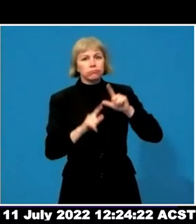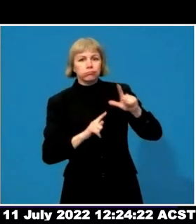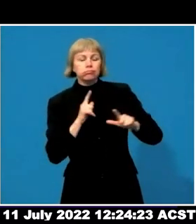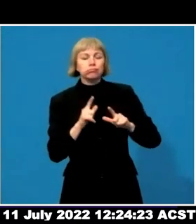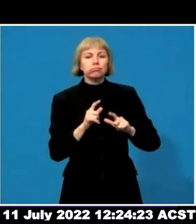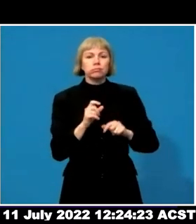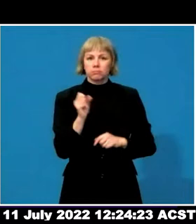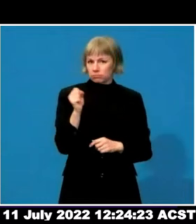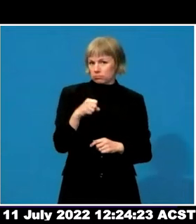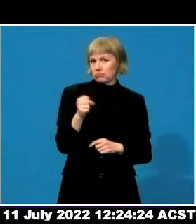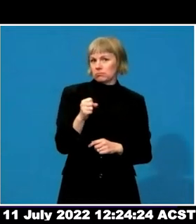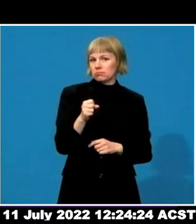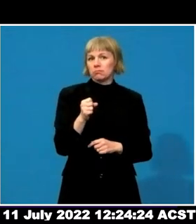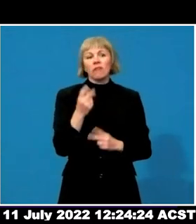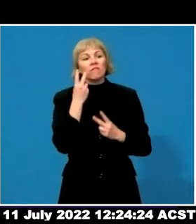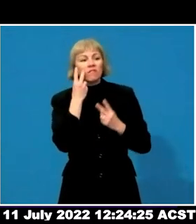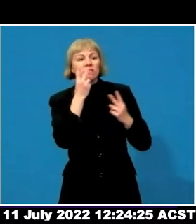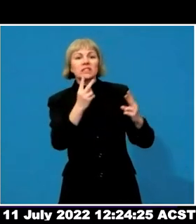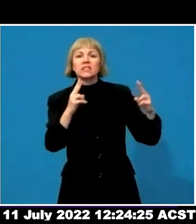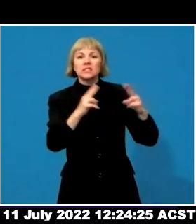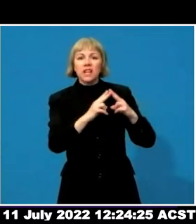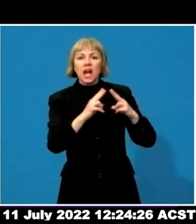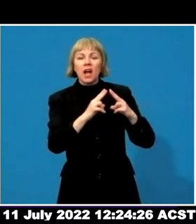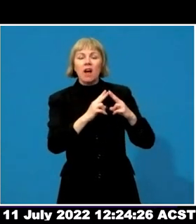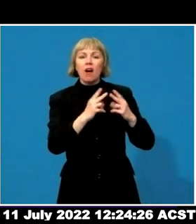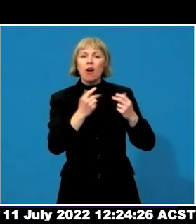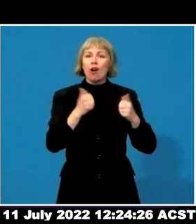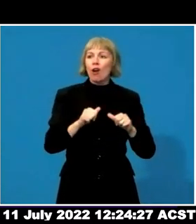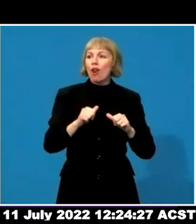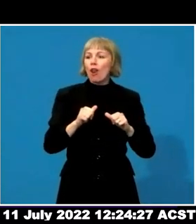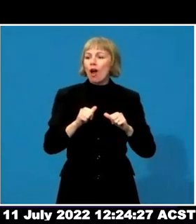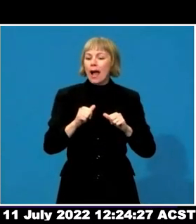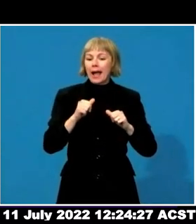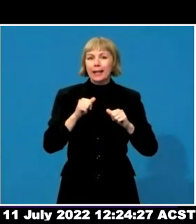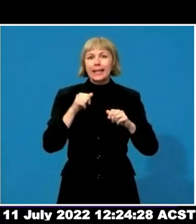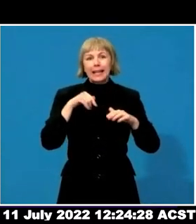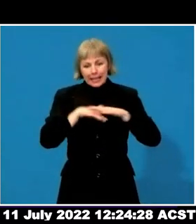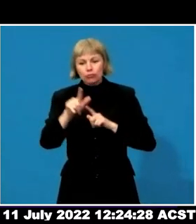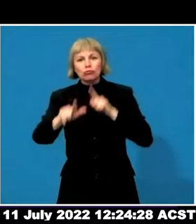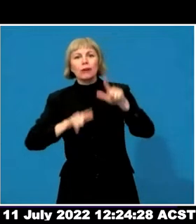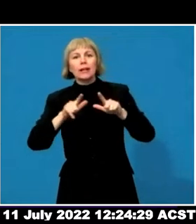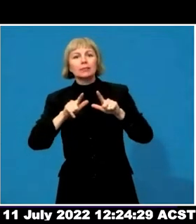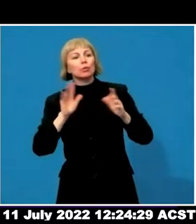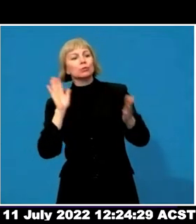Yeah. MS TARRAGO: So transport to get around Tennant Creek but also transport to go